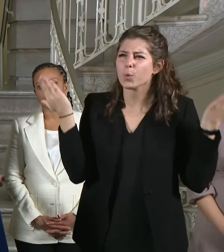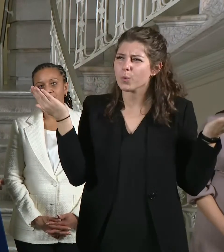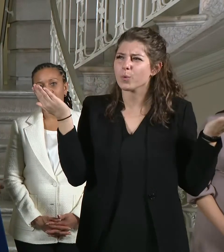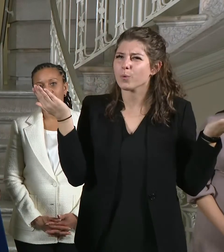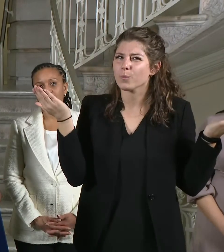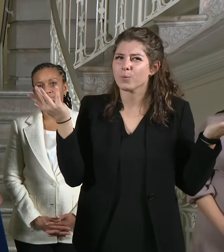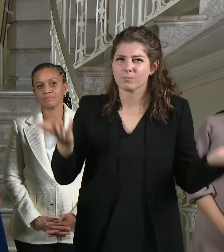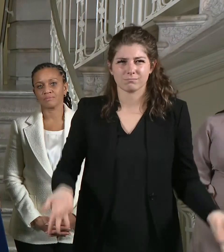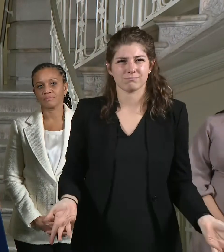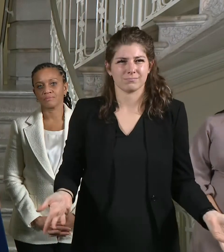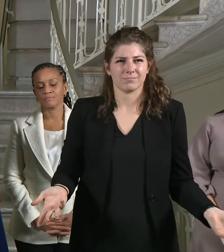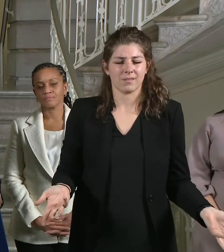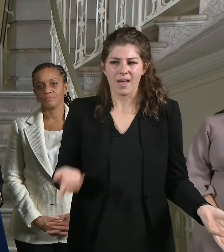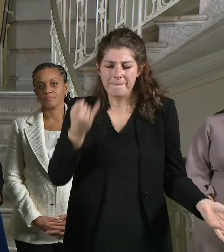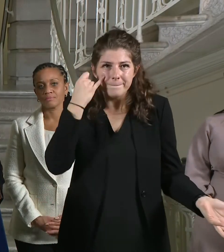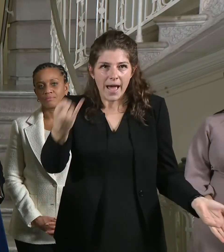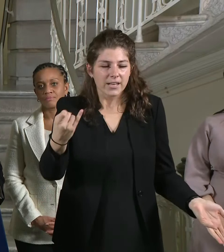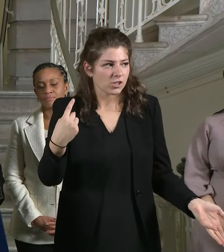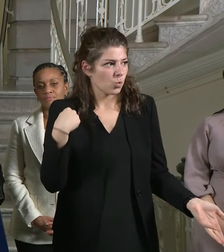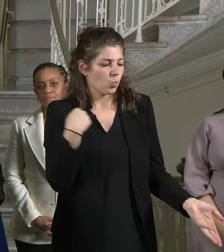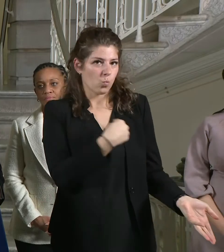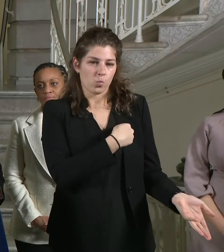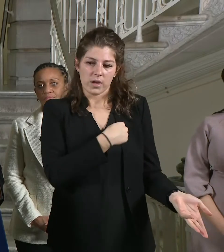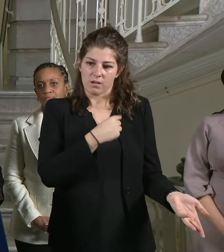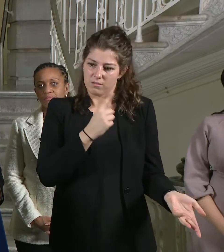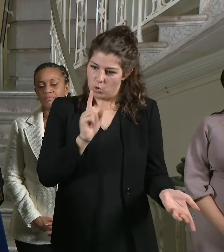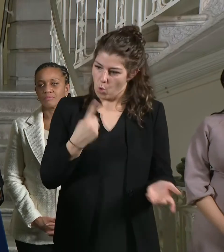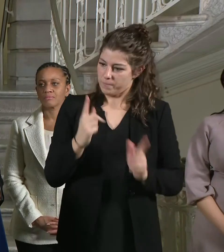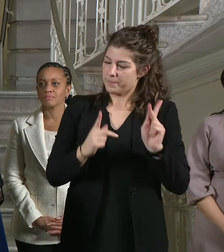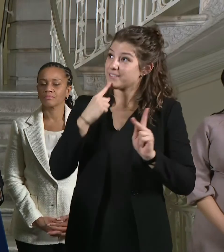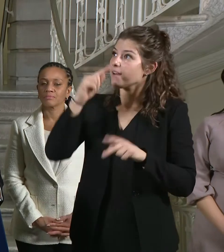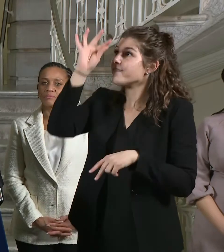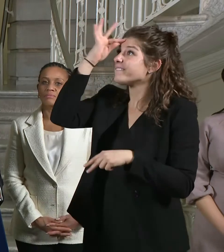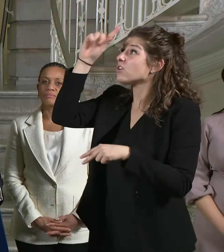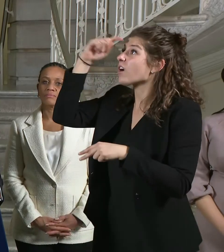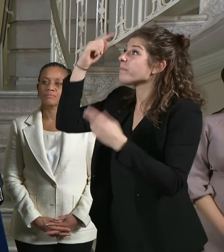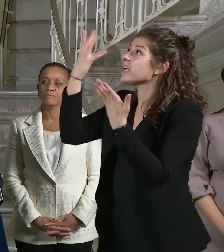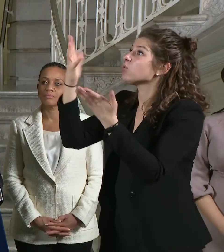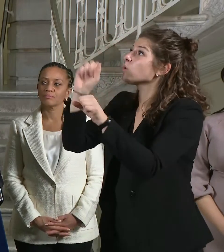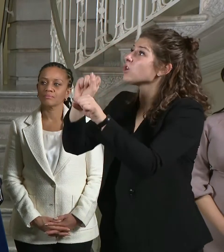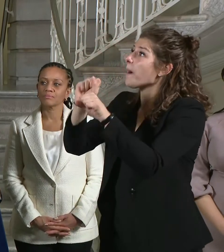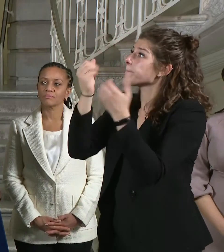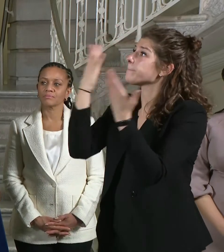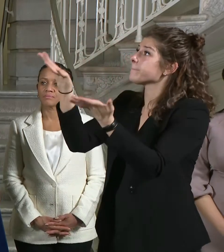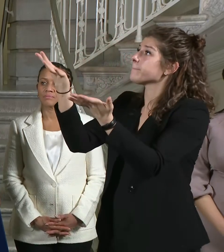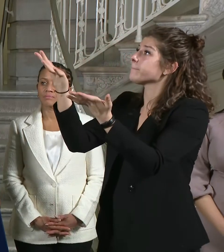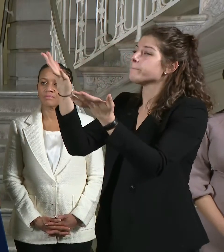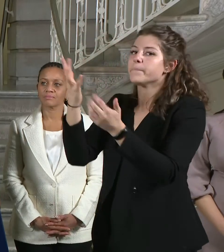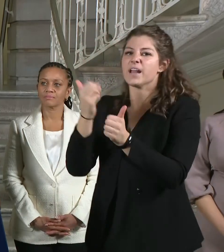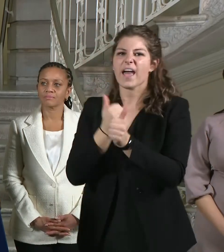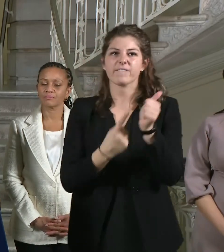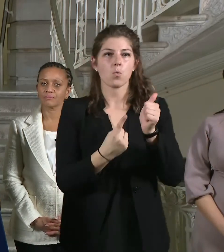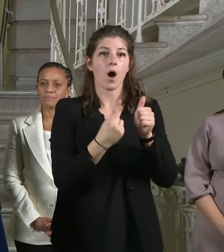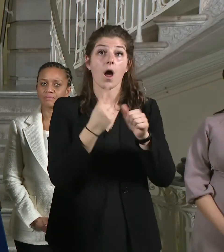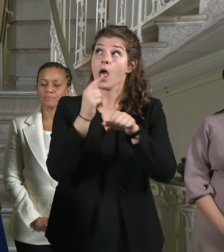INSTAGRAM POST WITH A FINE. DO SOMETHING. CAN YOU BELIEVE IT